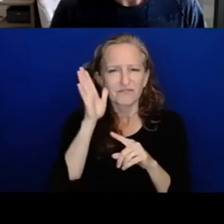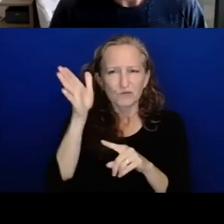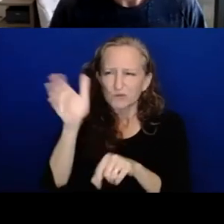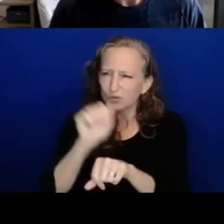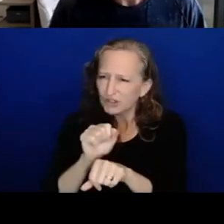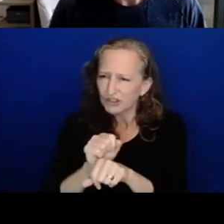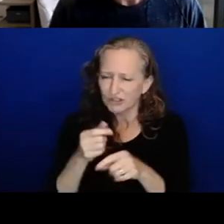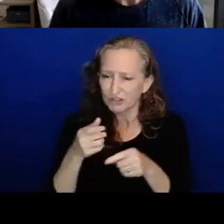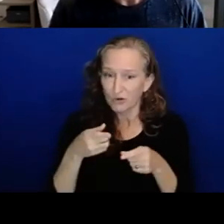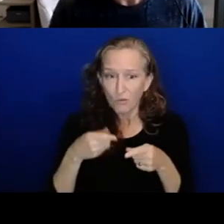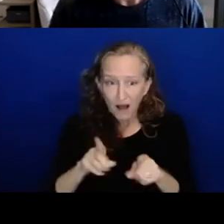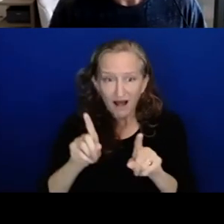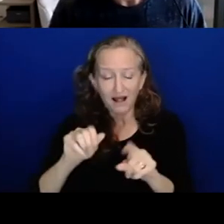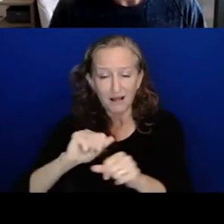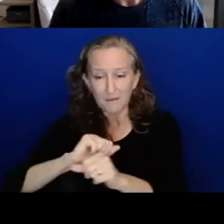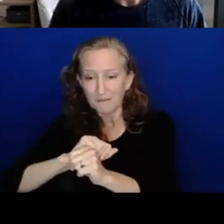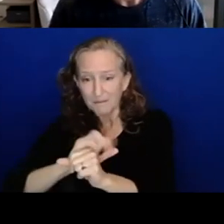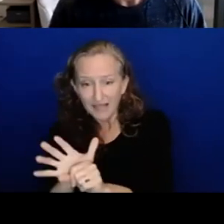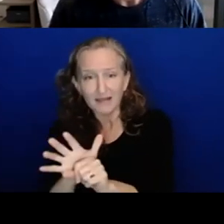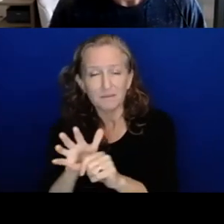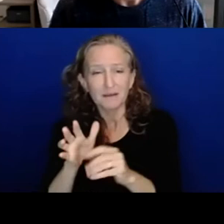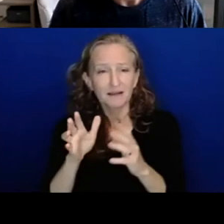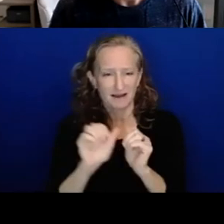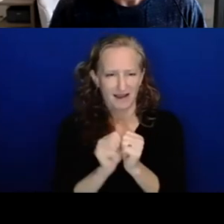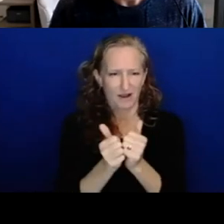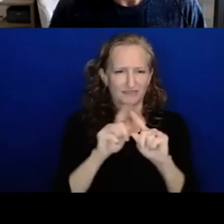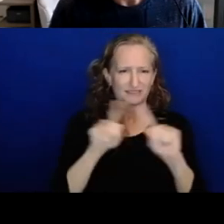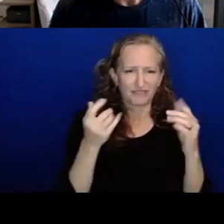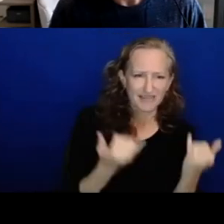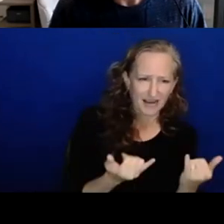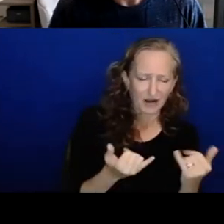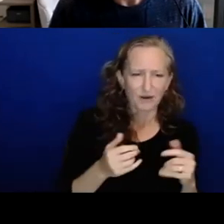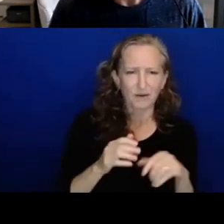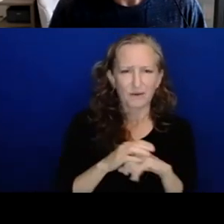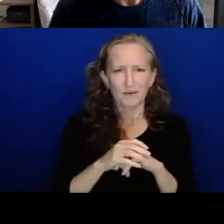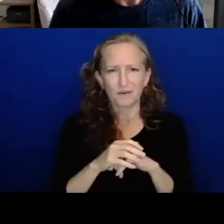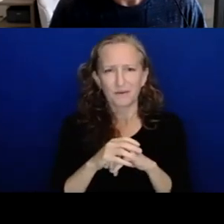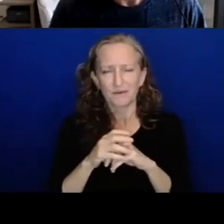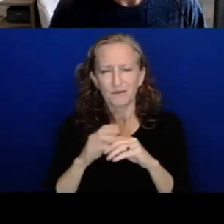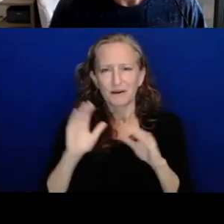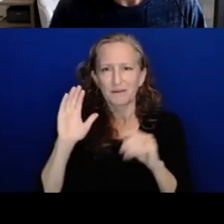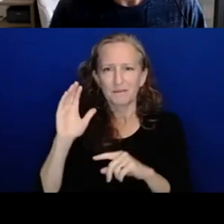even like future work may be different how it is, you know, even like now 3 months, 6